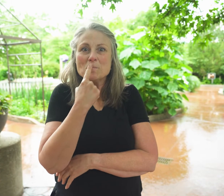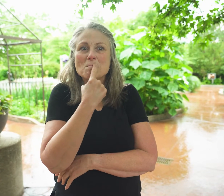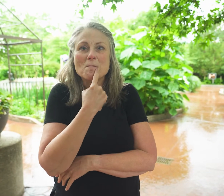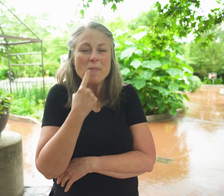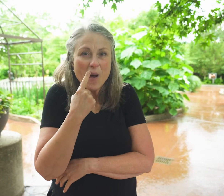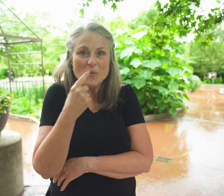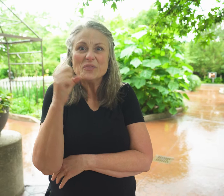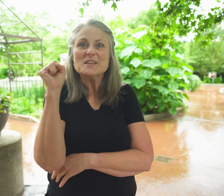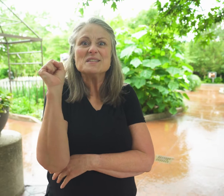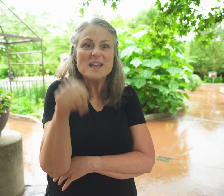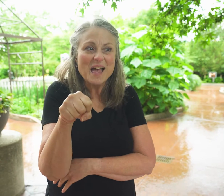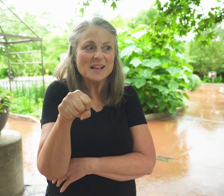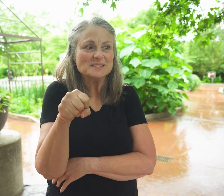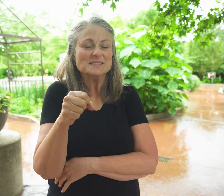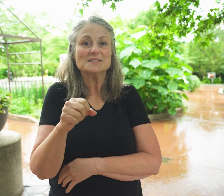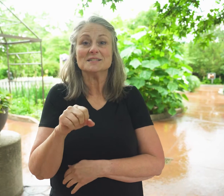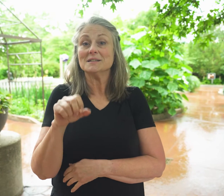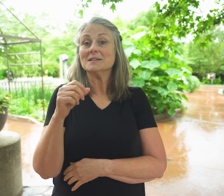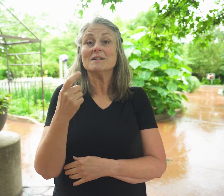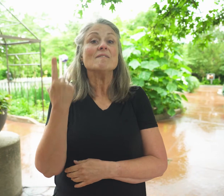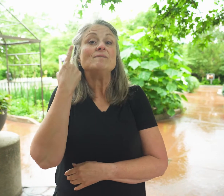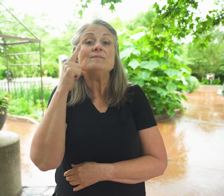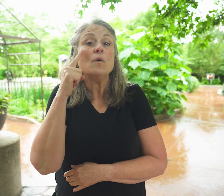is our mouth. We have a sense that we use our mouth.